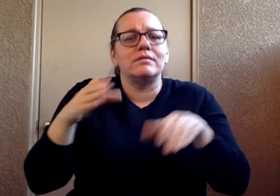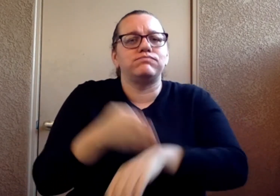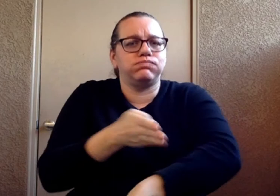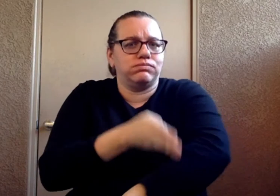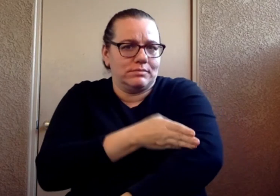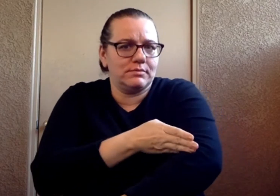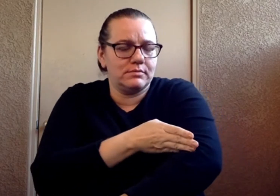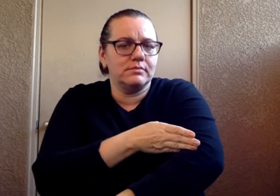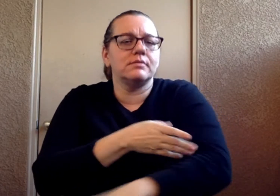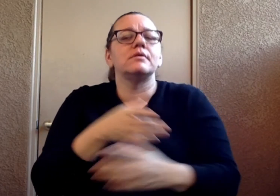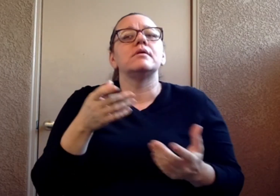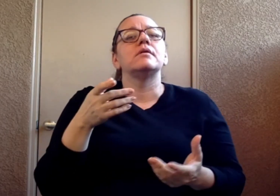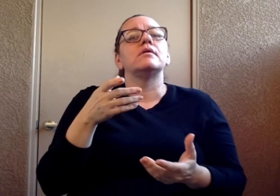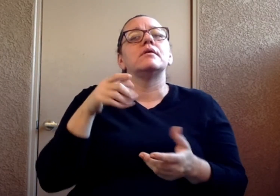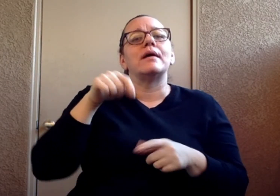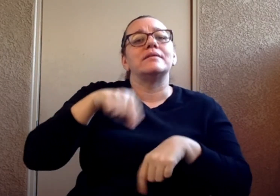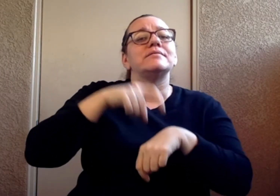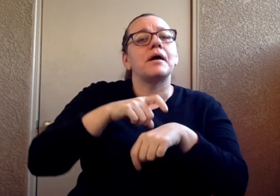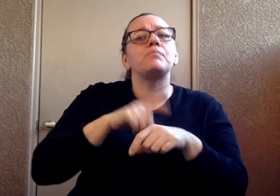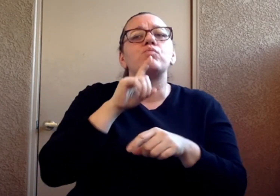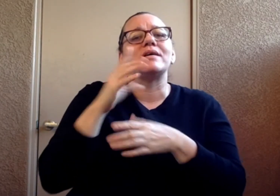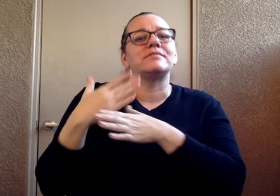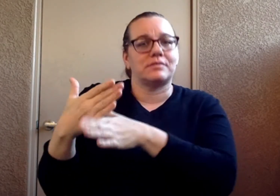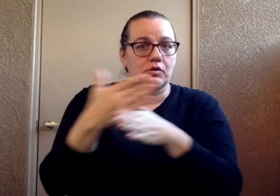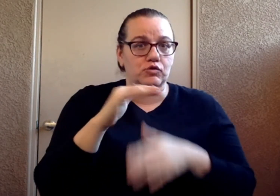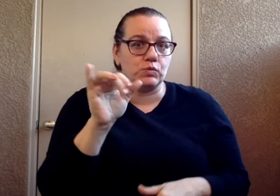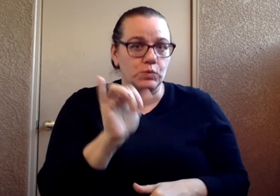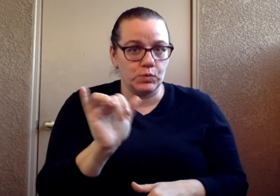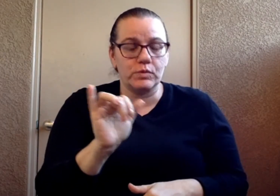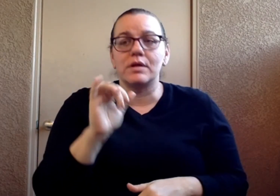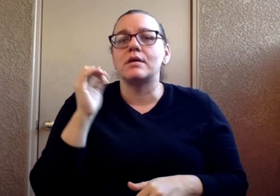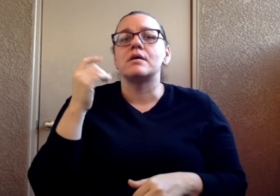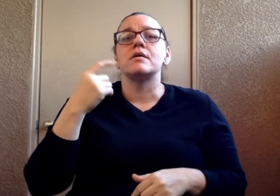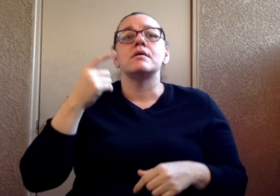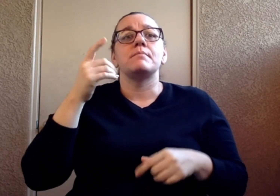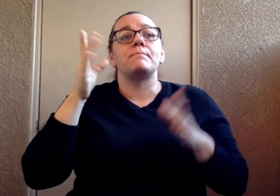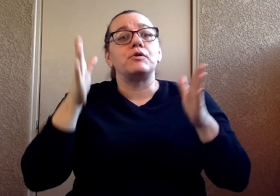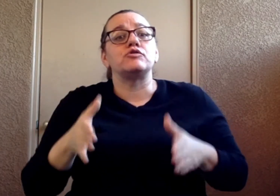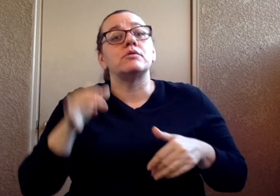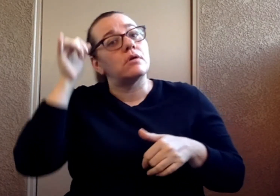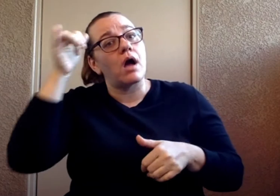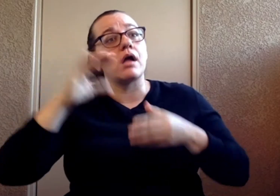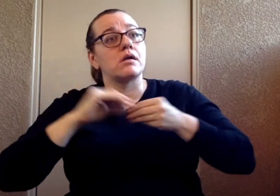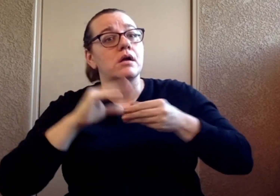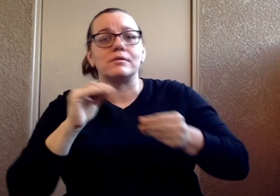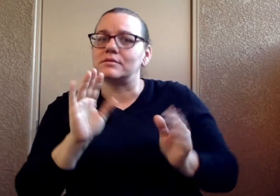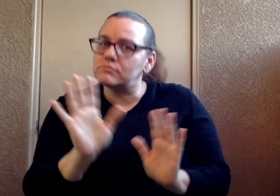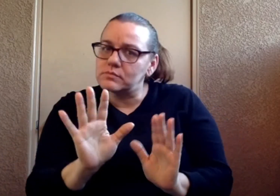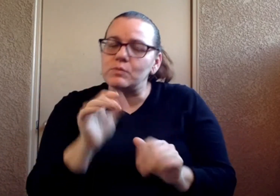to improve. This time, really share with each other. It is not necessary to have a person comment longer because